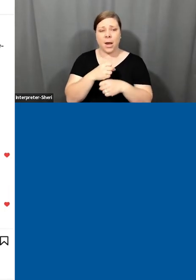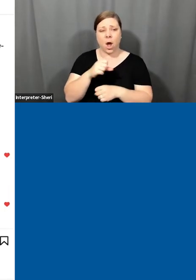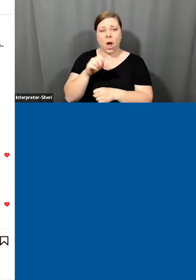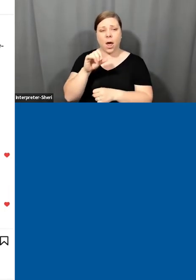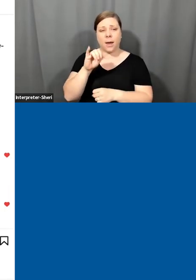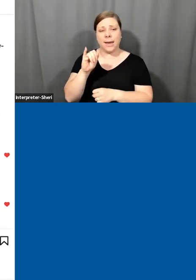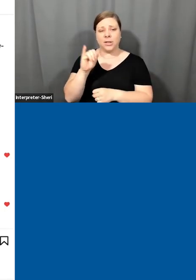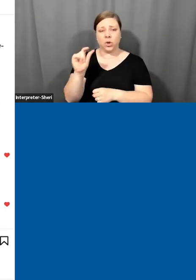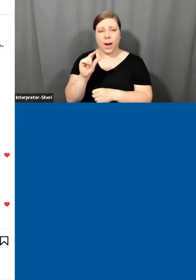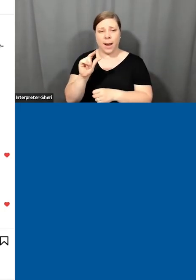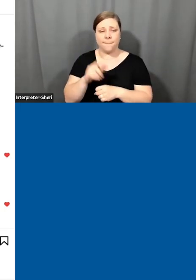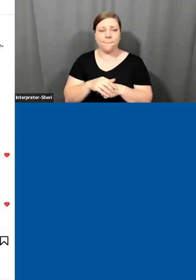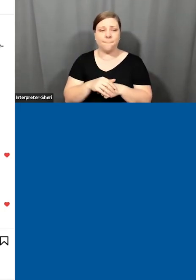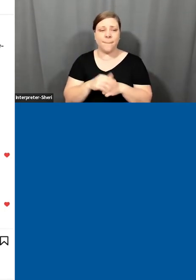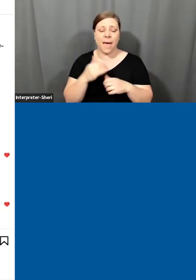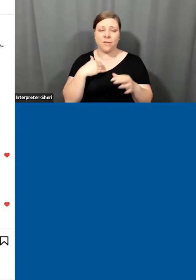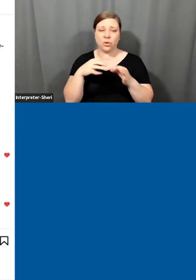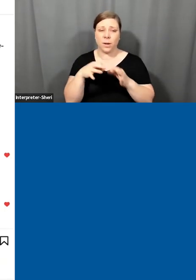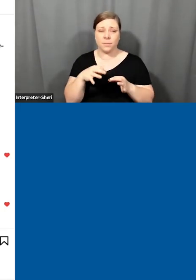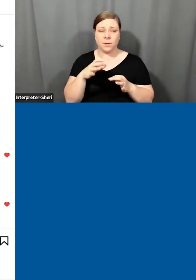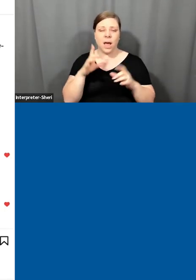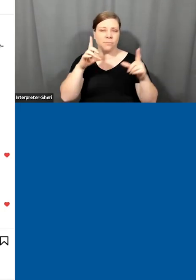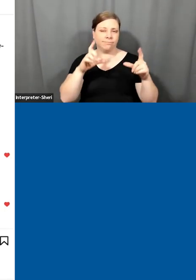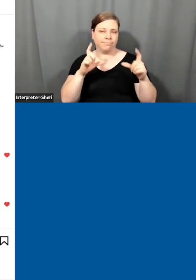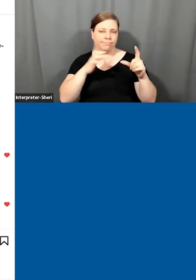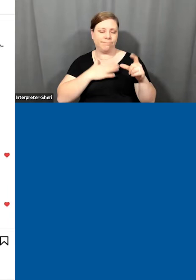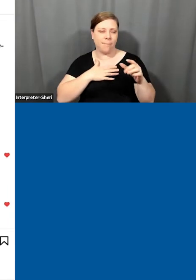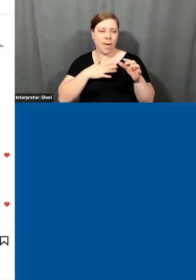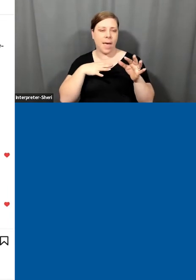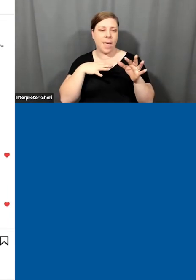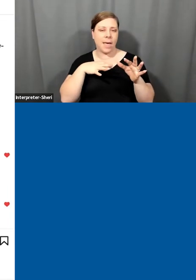We have a screenshot of my caption. There's a few comments there and a few likes,